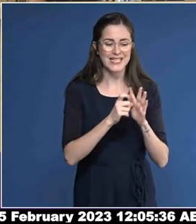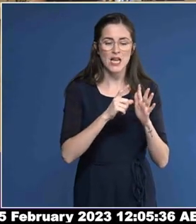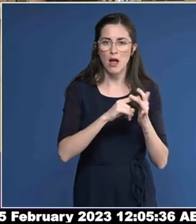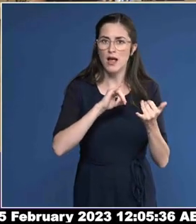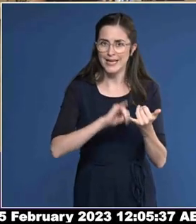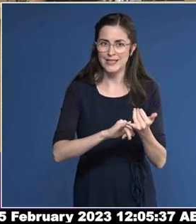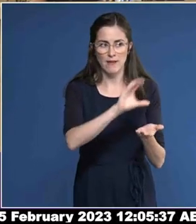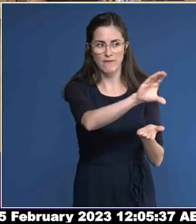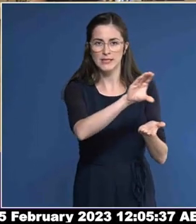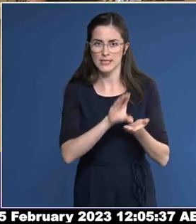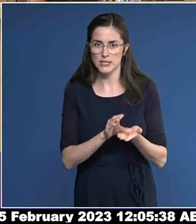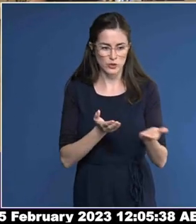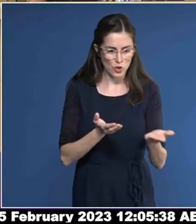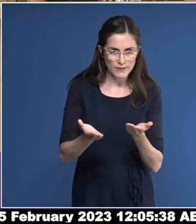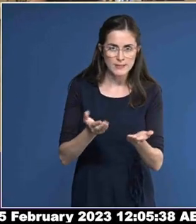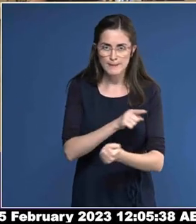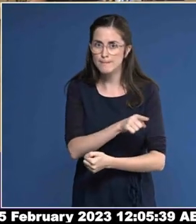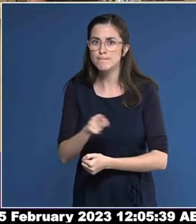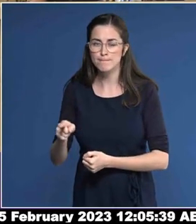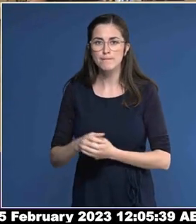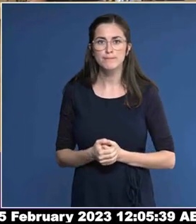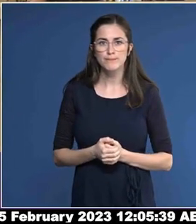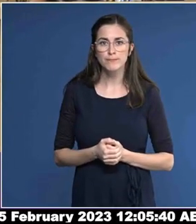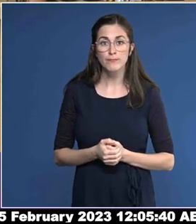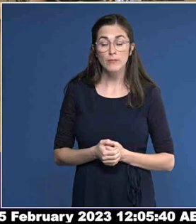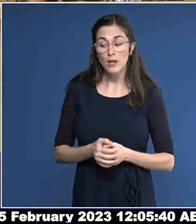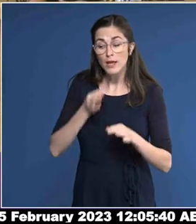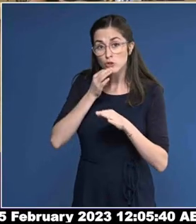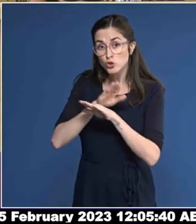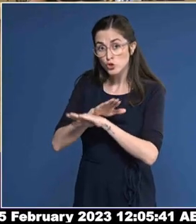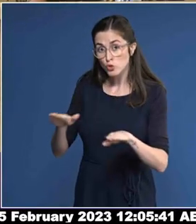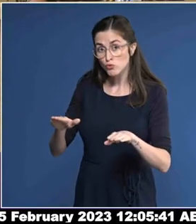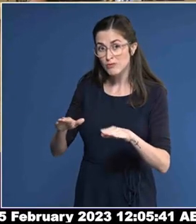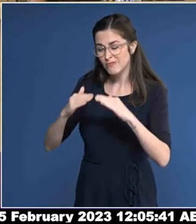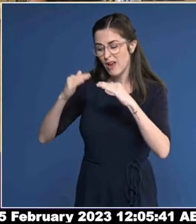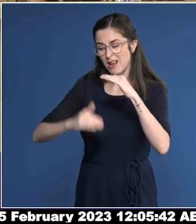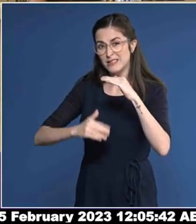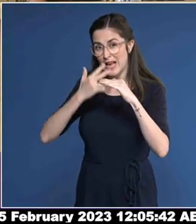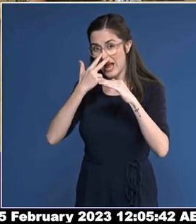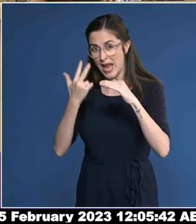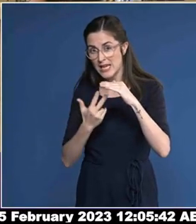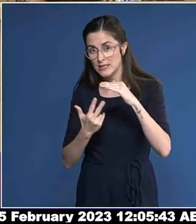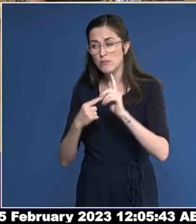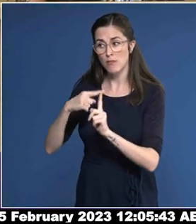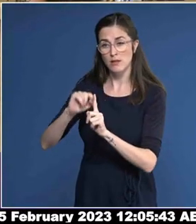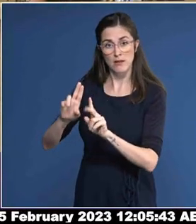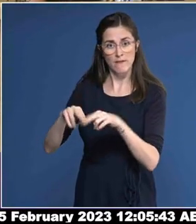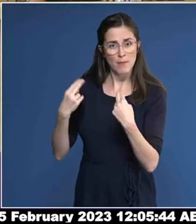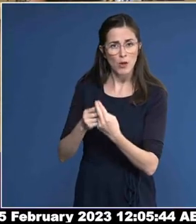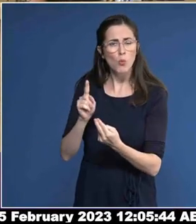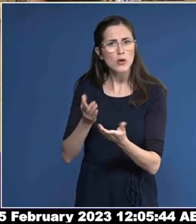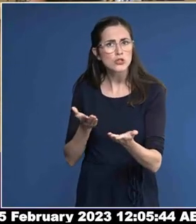In relation to children and their families, we provide some therapy supports.